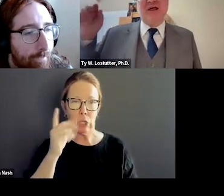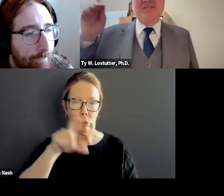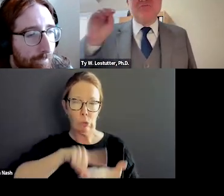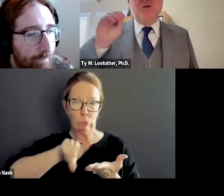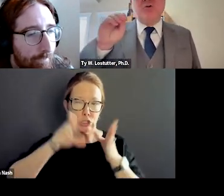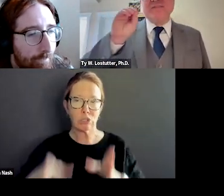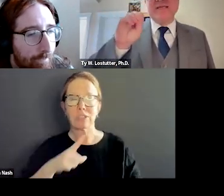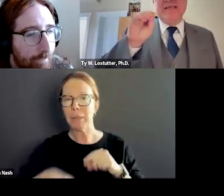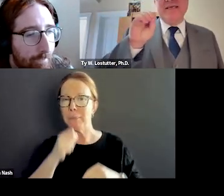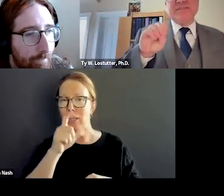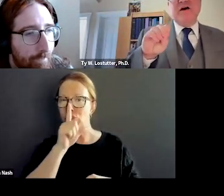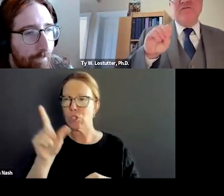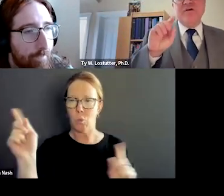but I actually don't know where the study is itself.